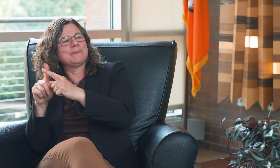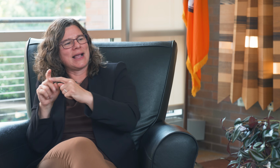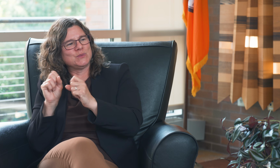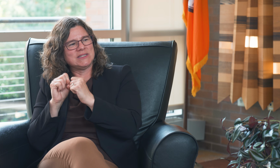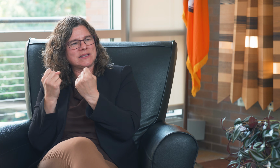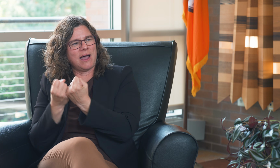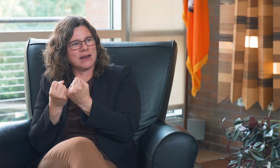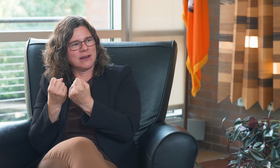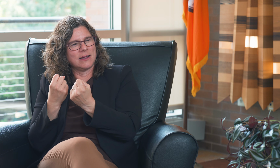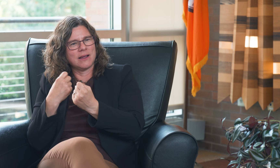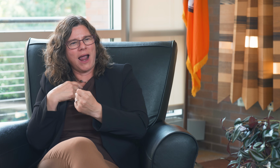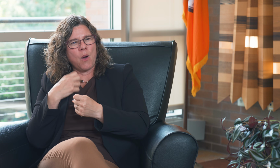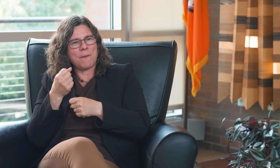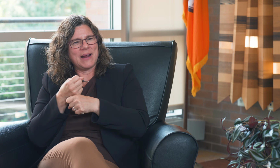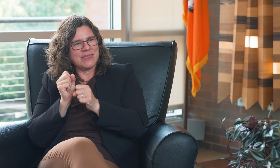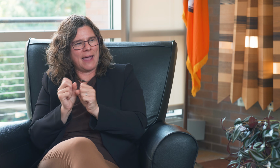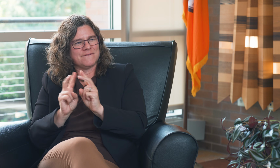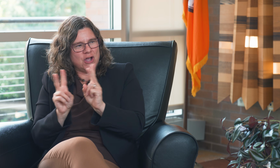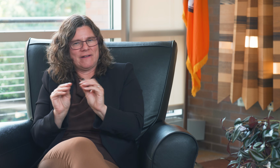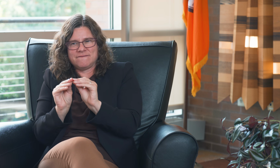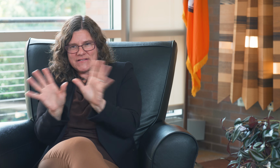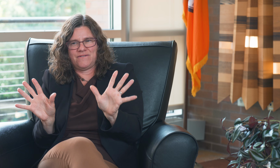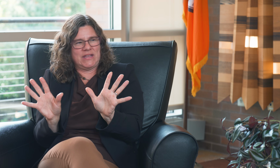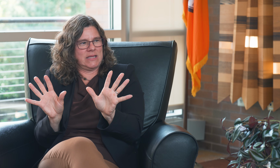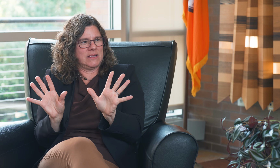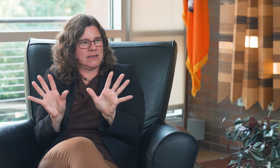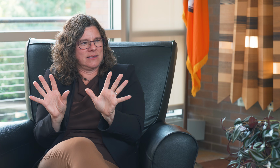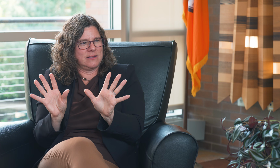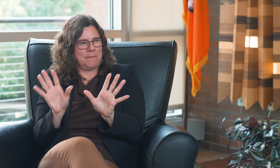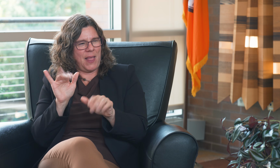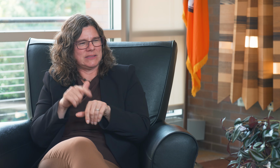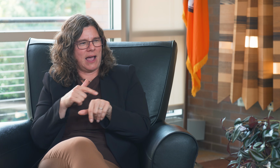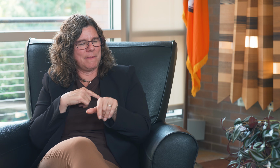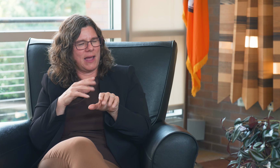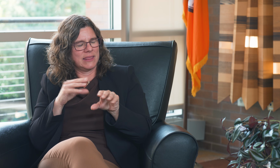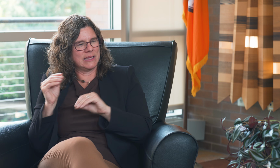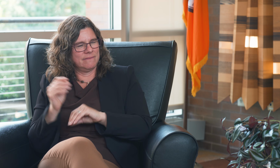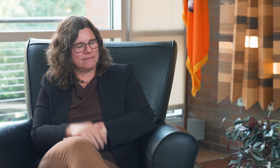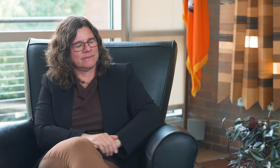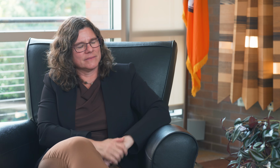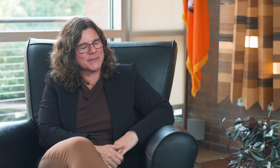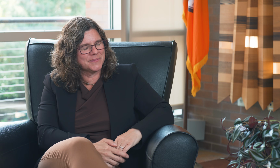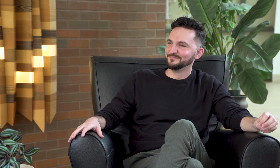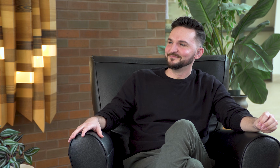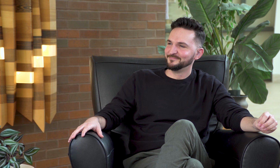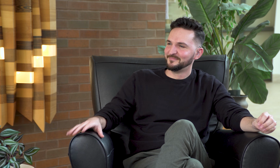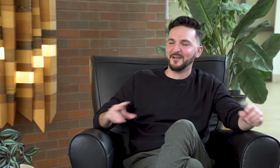and how we can contribute back to society and make that vivid. I would like to do that by the time I leave.